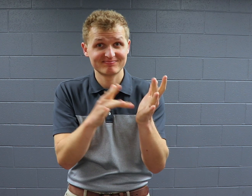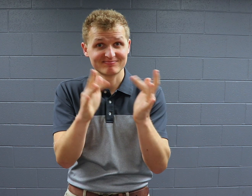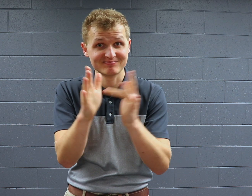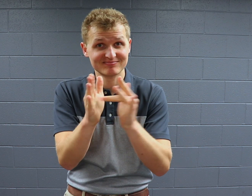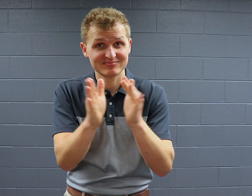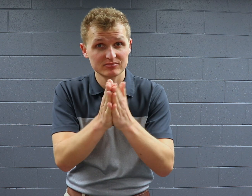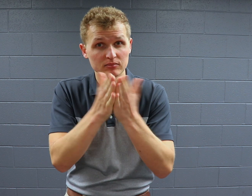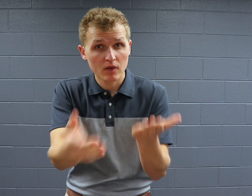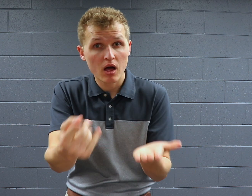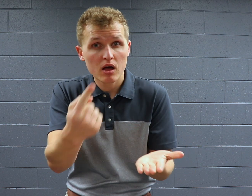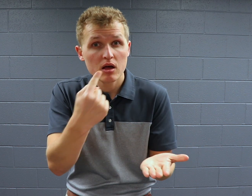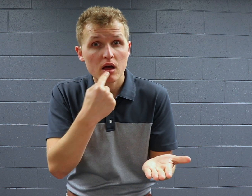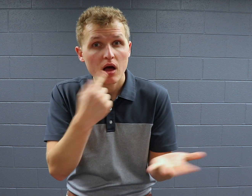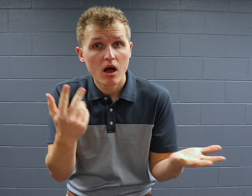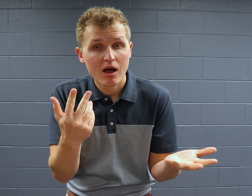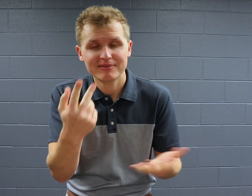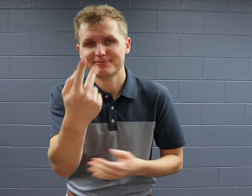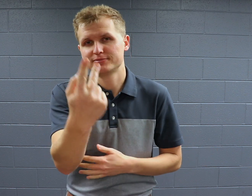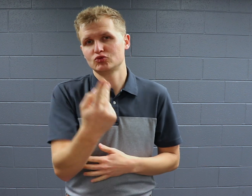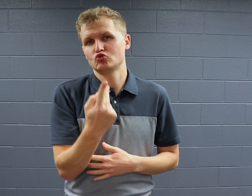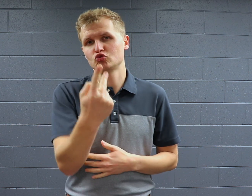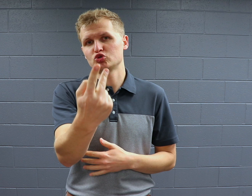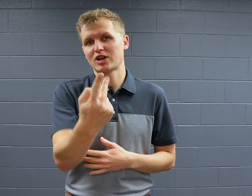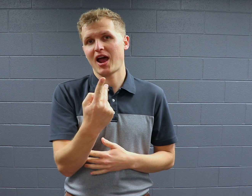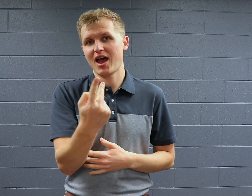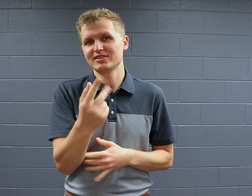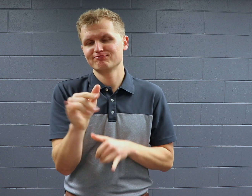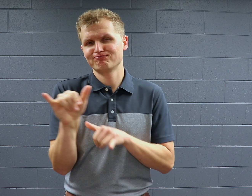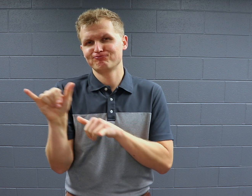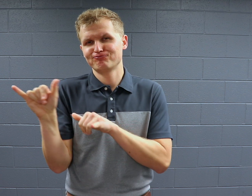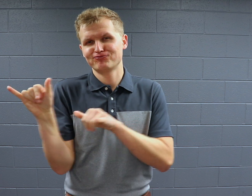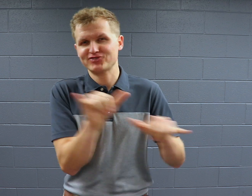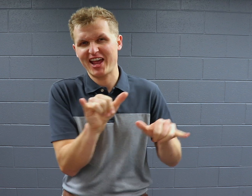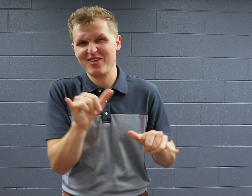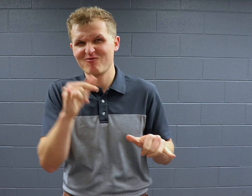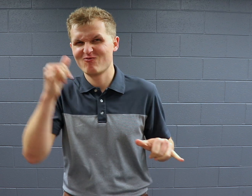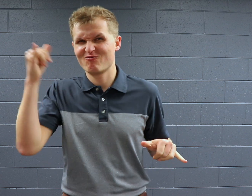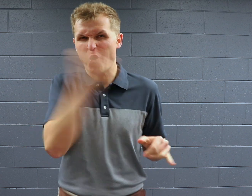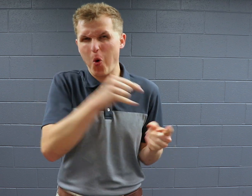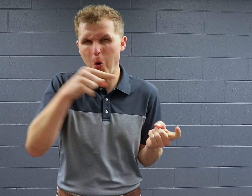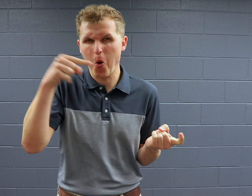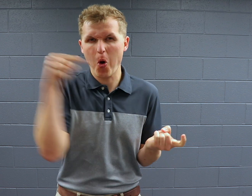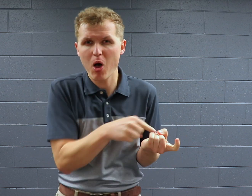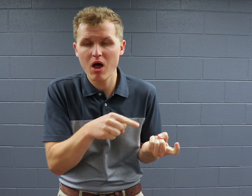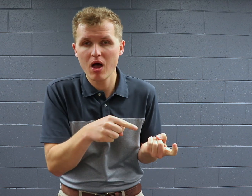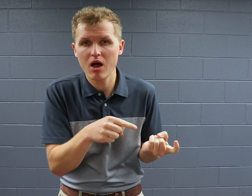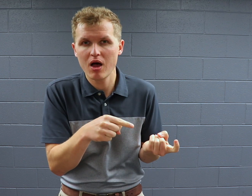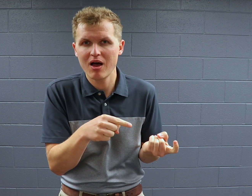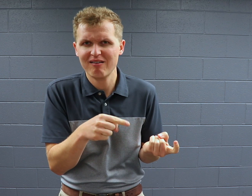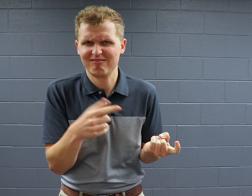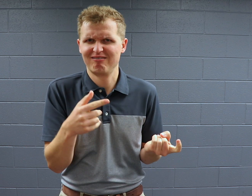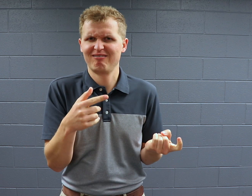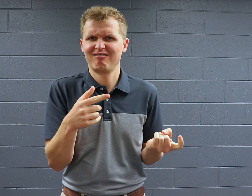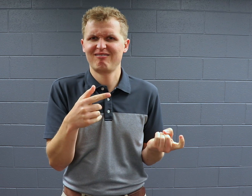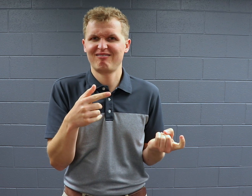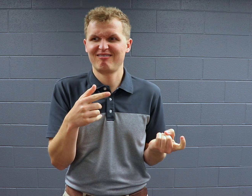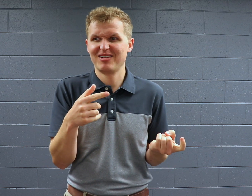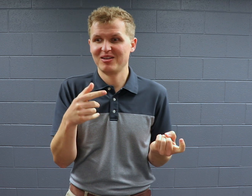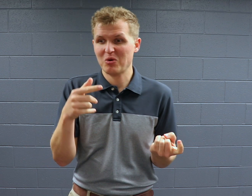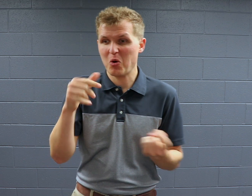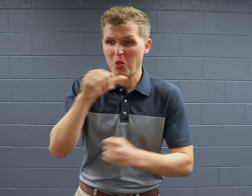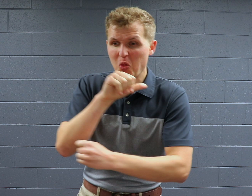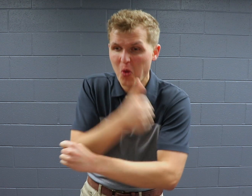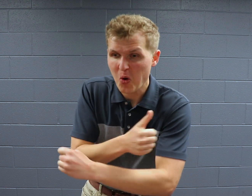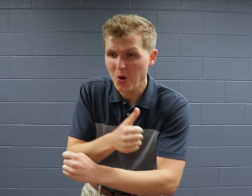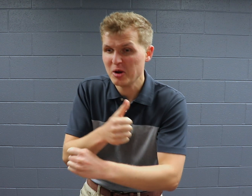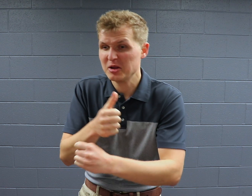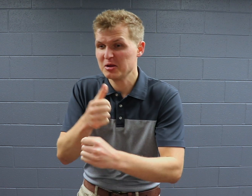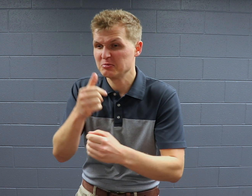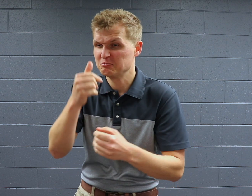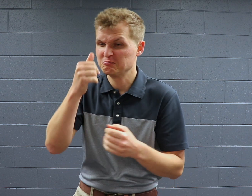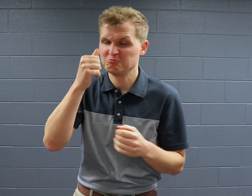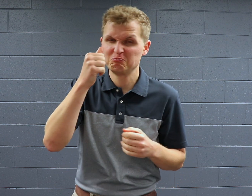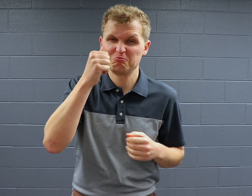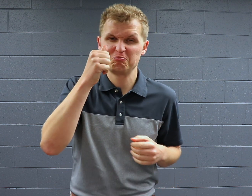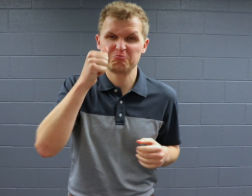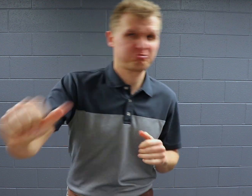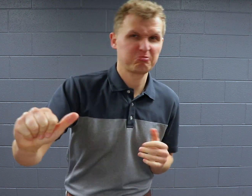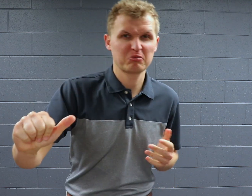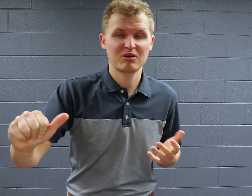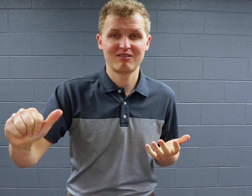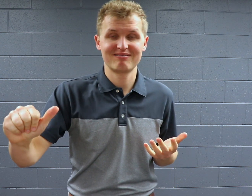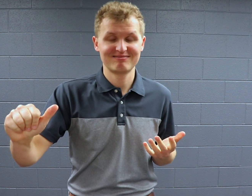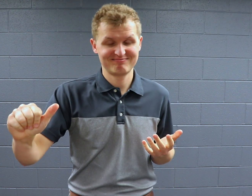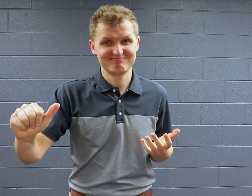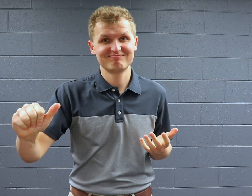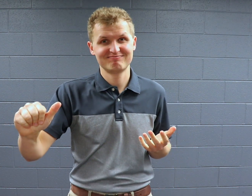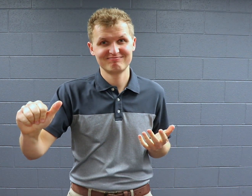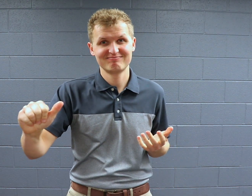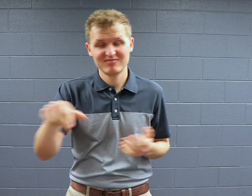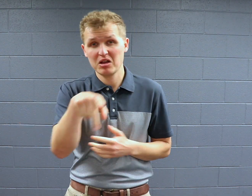The Bible says that when we ignore our authority we are like the foolish man that tried to climb the electric tower.